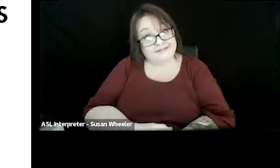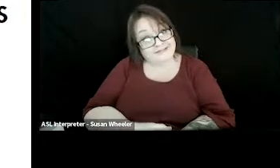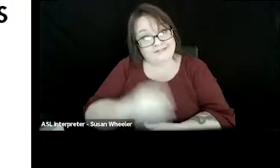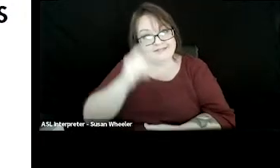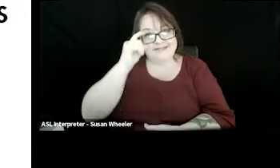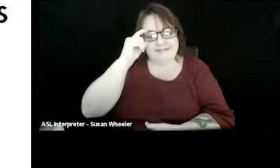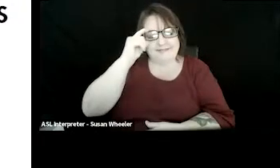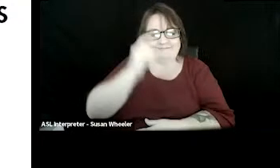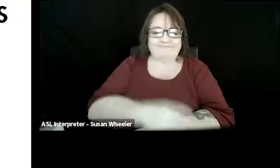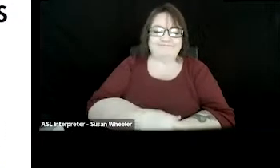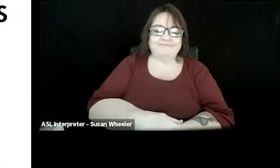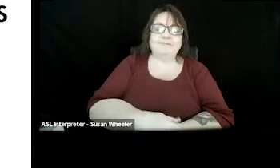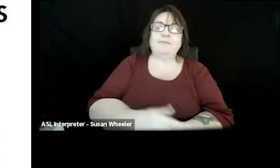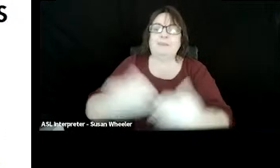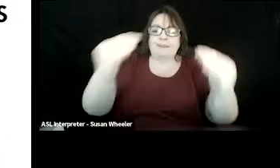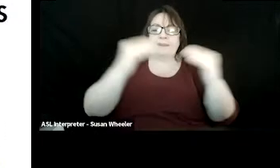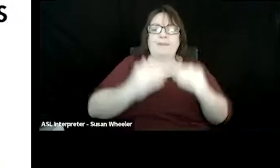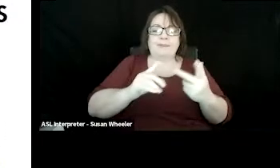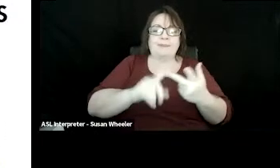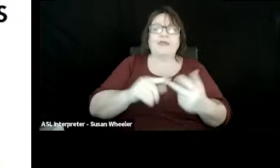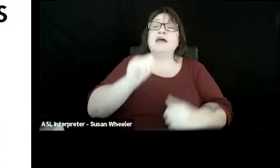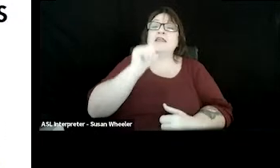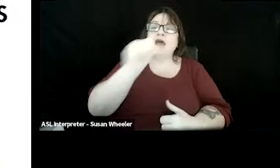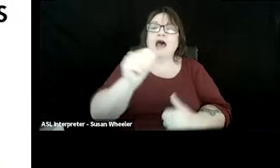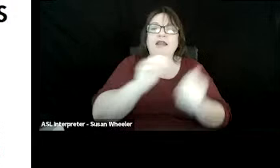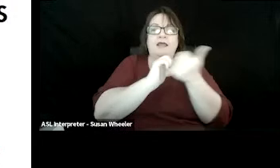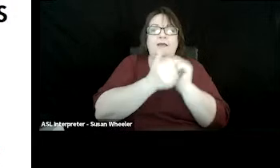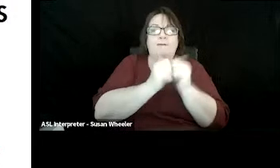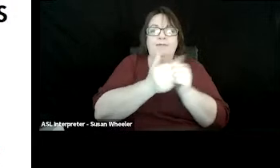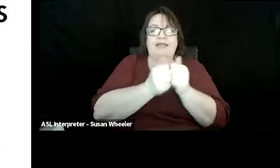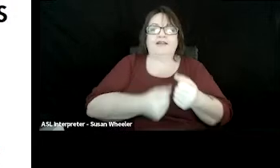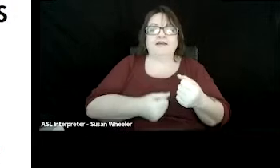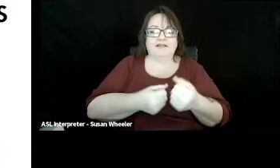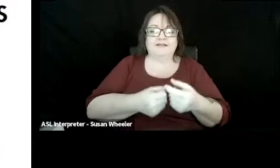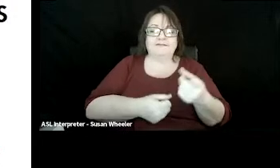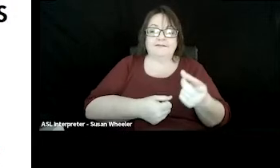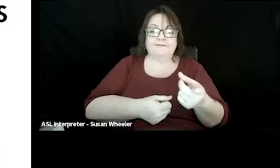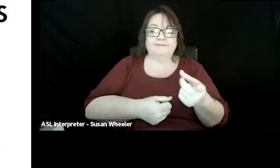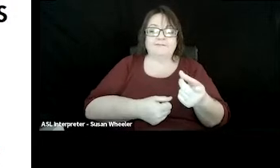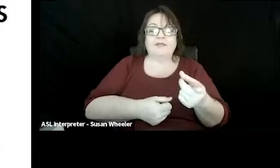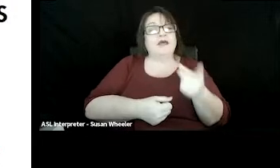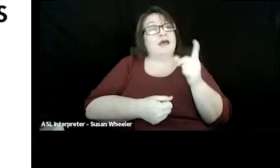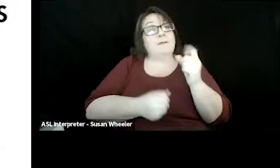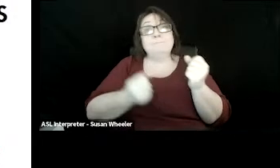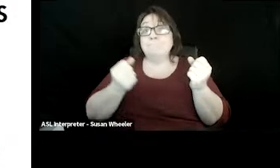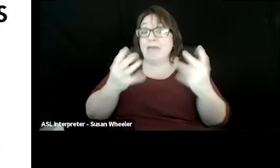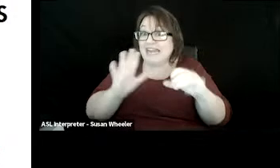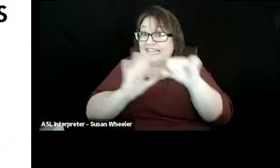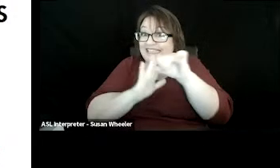And then finally a non-compete clause, these clauses are not lawful in many states for broadcasters